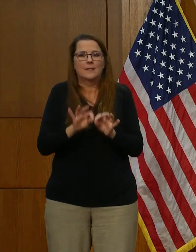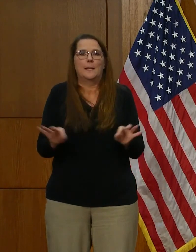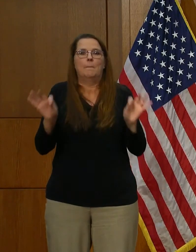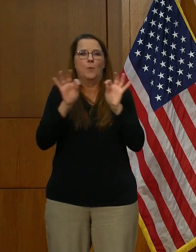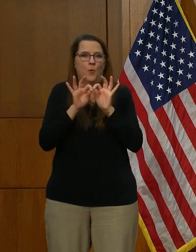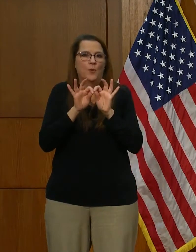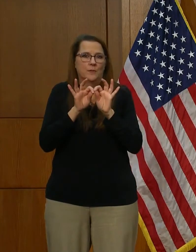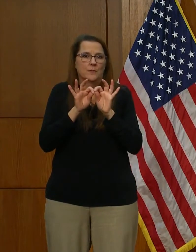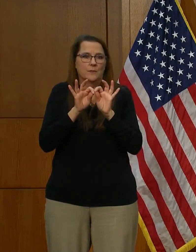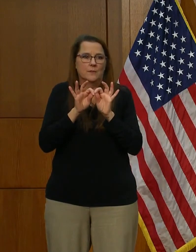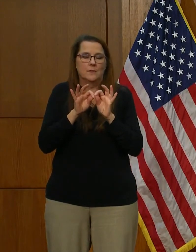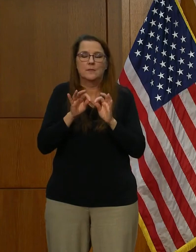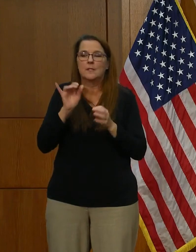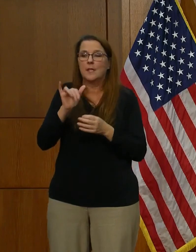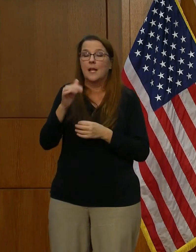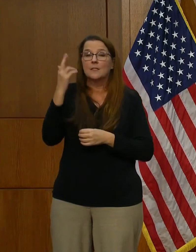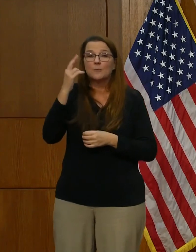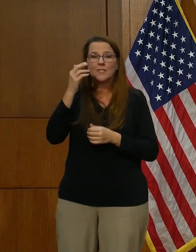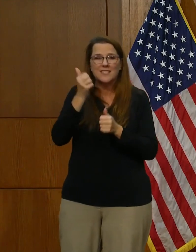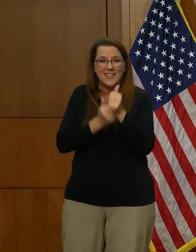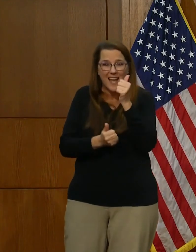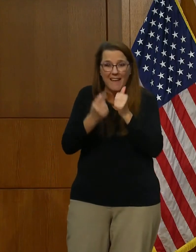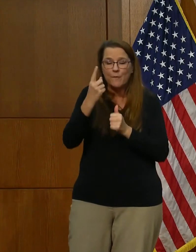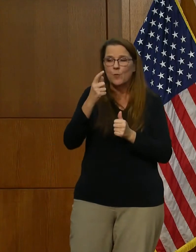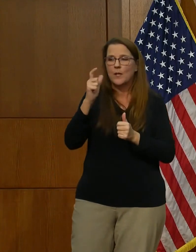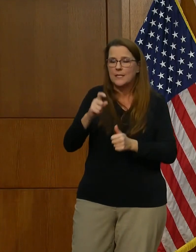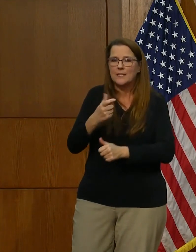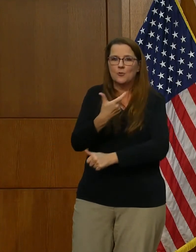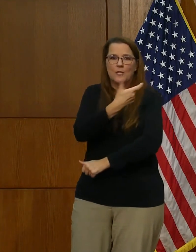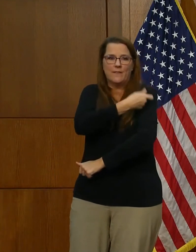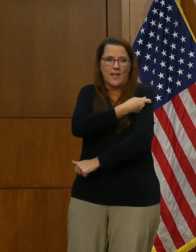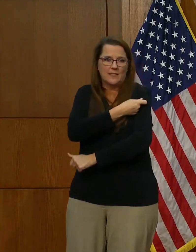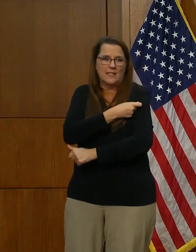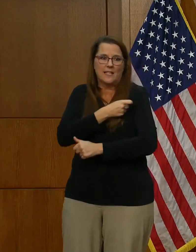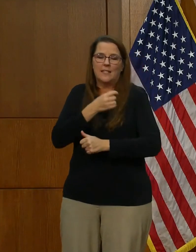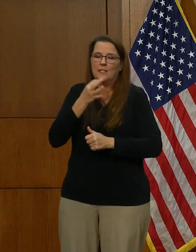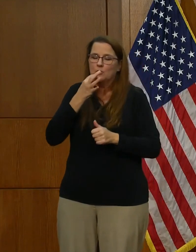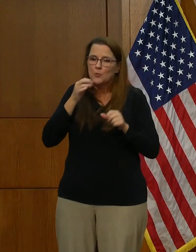FORWARD, BUT IT'S AN IMPORTANT ONE. THAT'S WHY WE ALL NEED TO